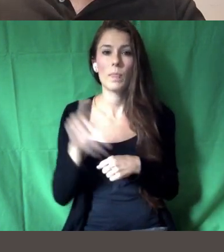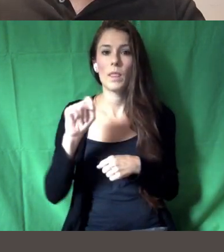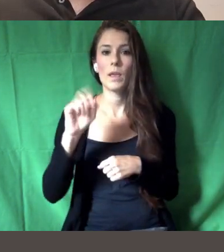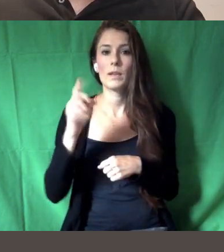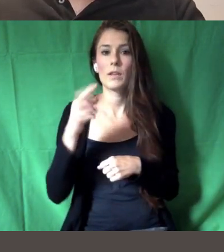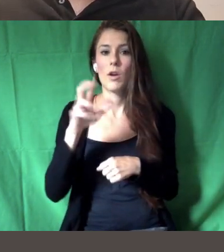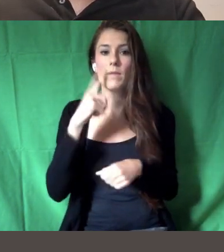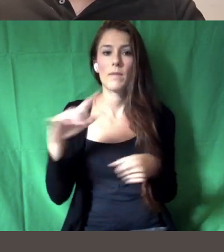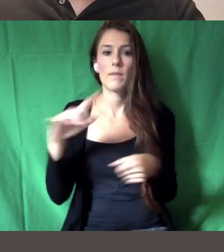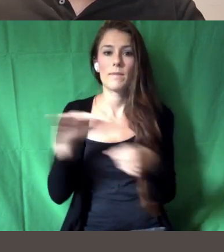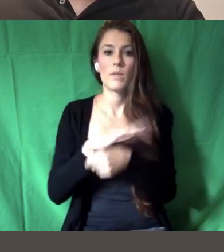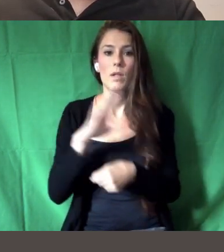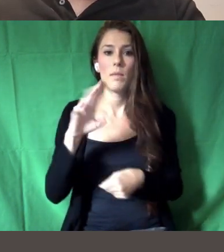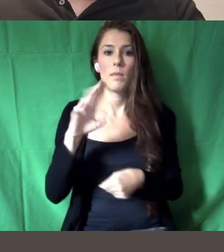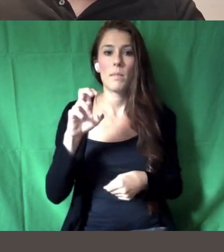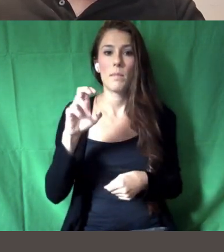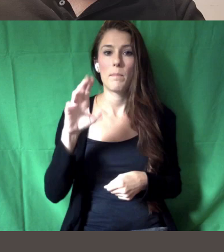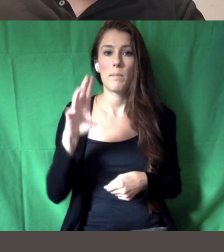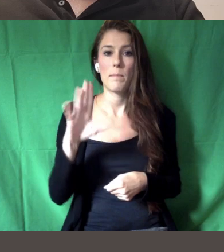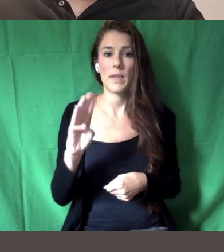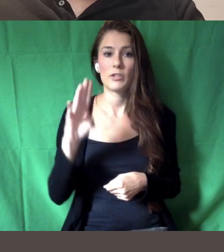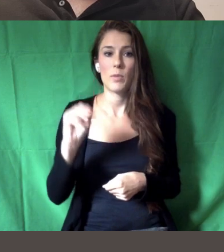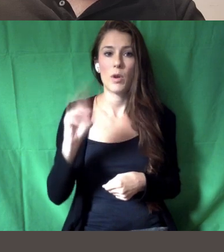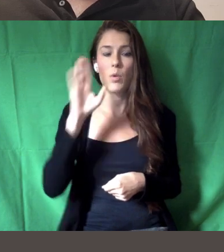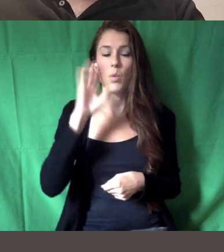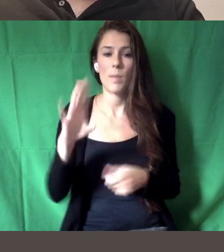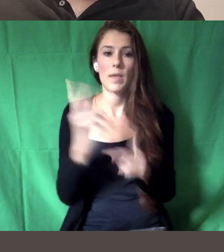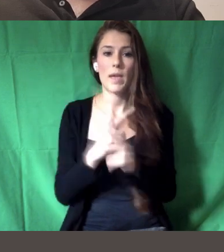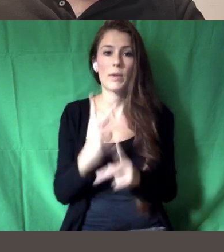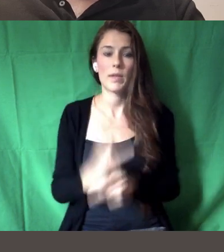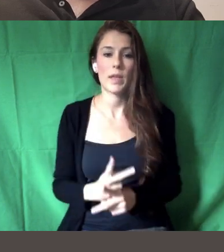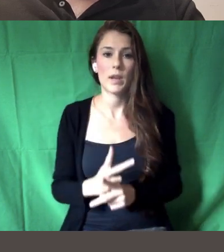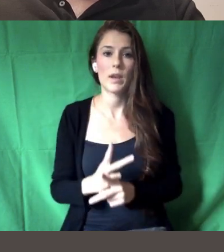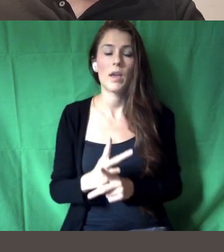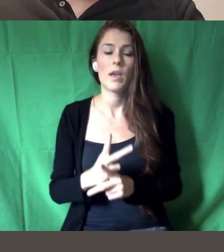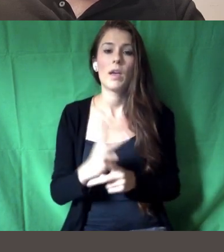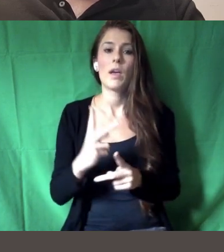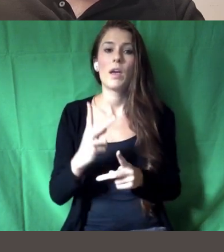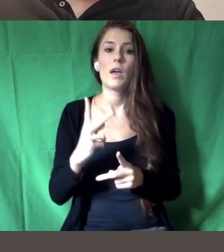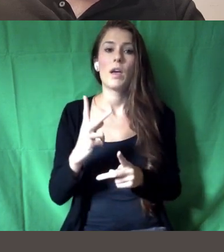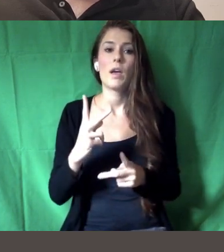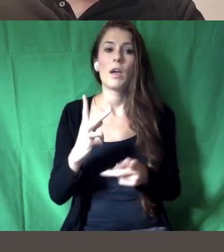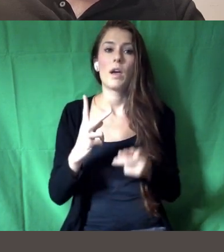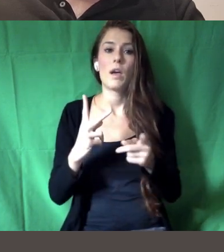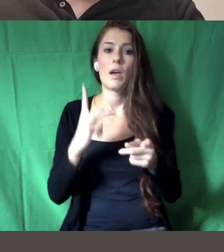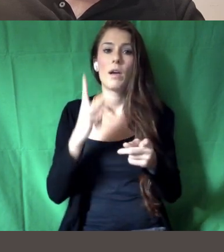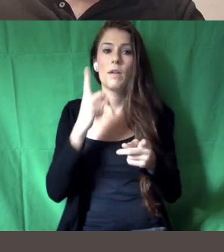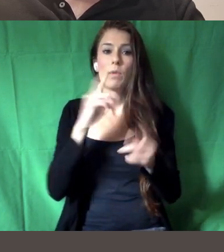TDR for a complete benchmark will be calculated as a geometric mean of individual benchmark TDRs.